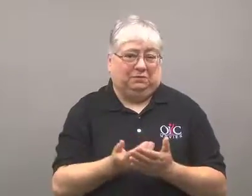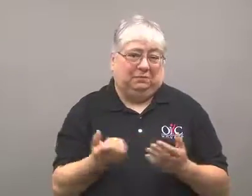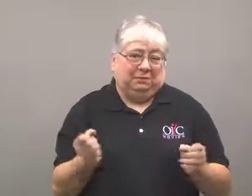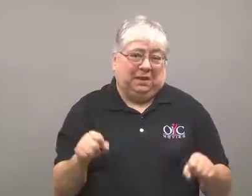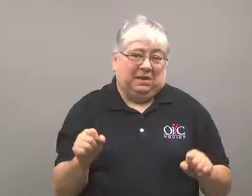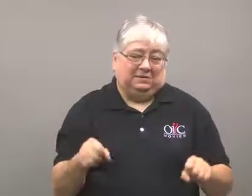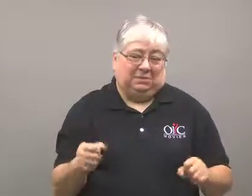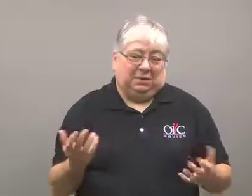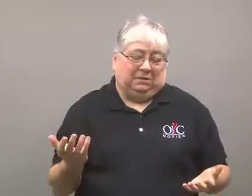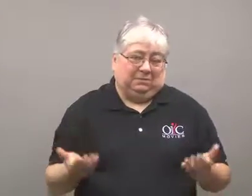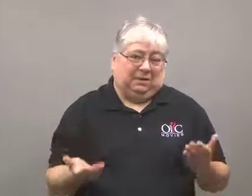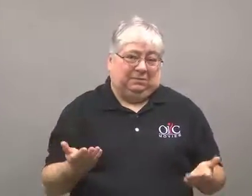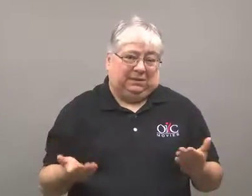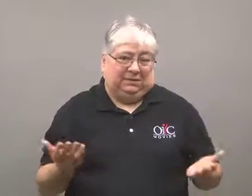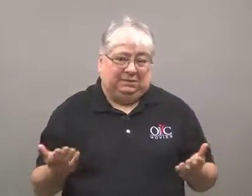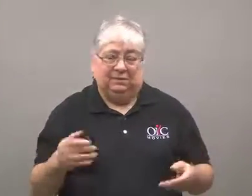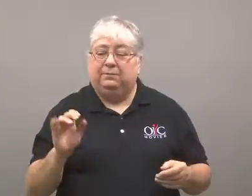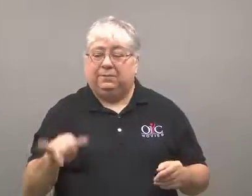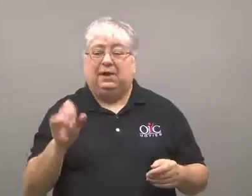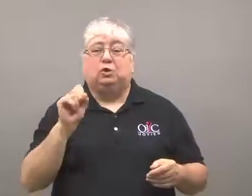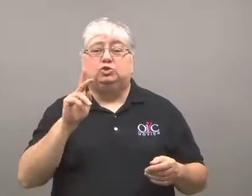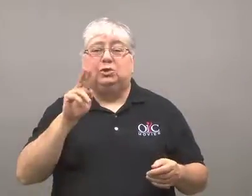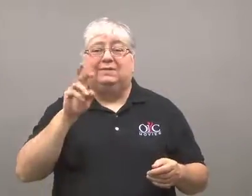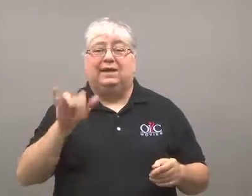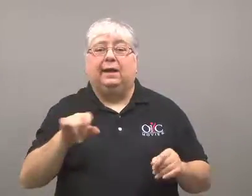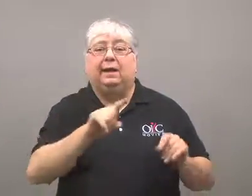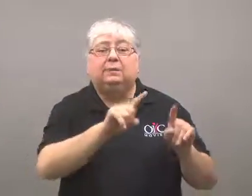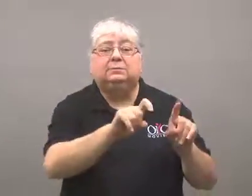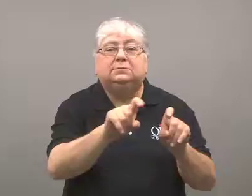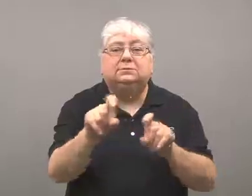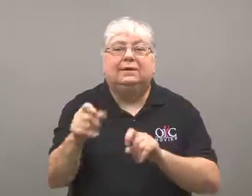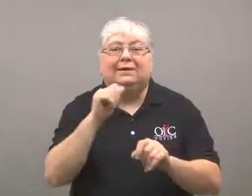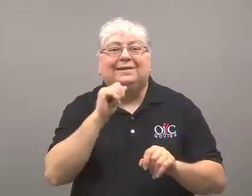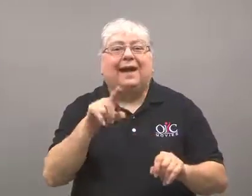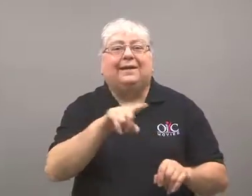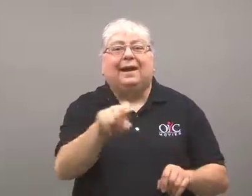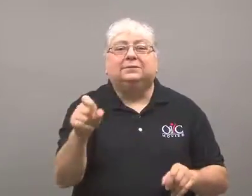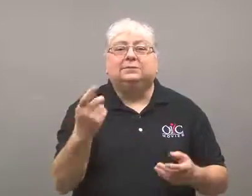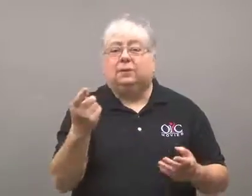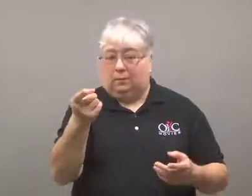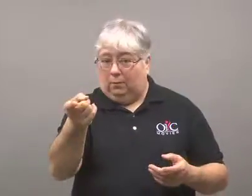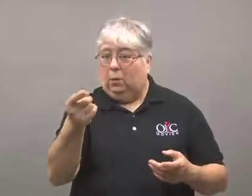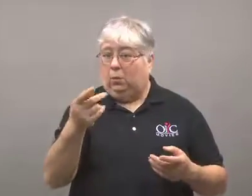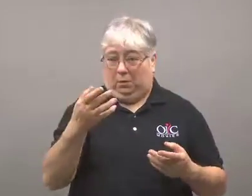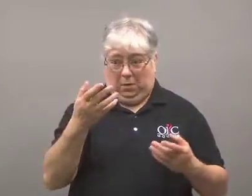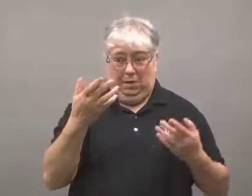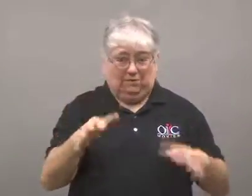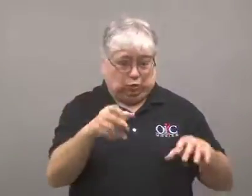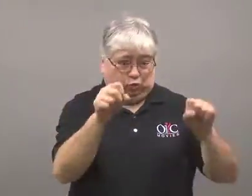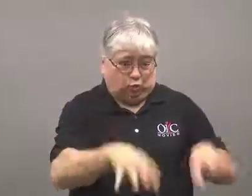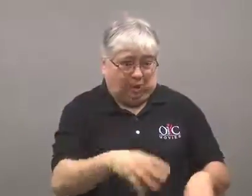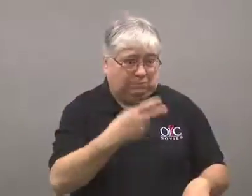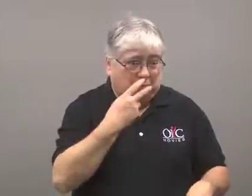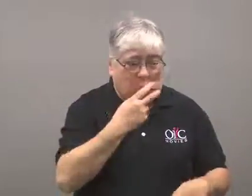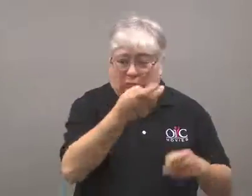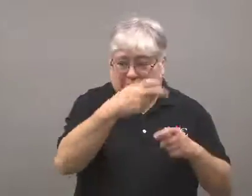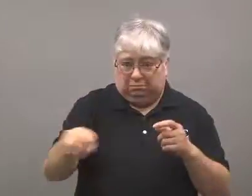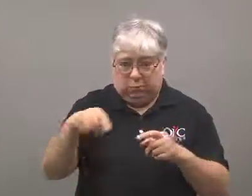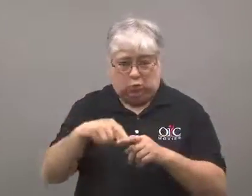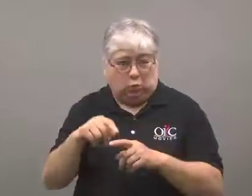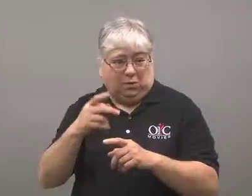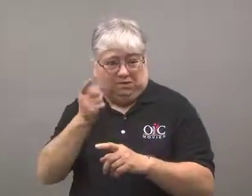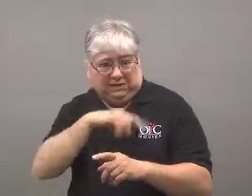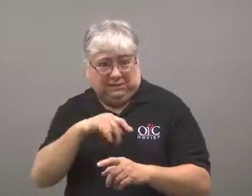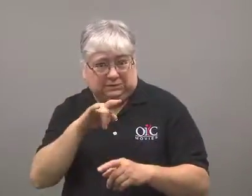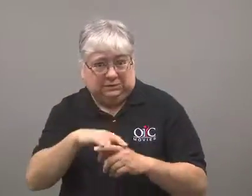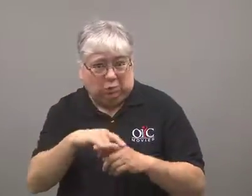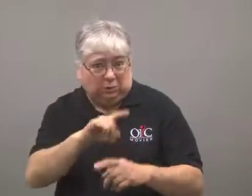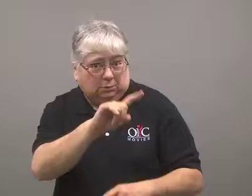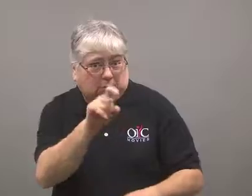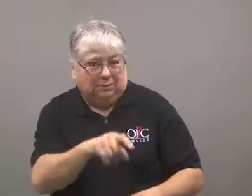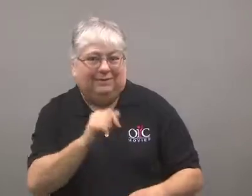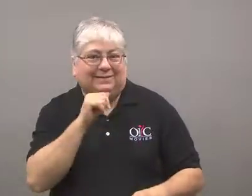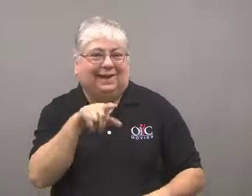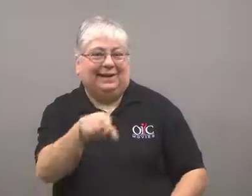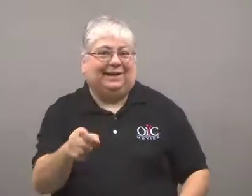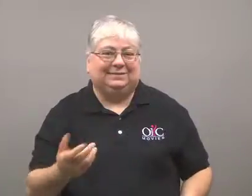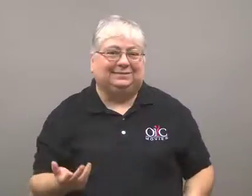he didn't rule it out. The survey didn't ask if smokers cut back in favor of e-cigarettes.